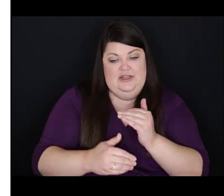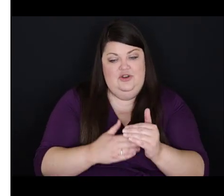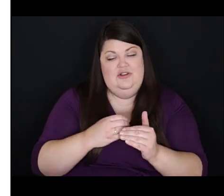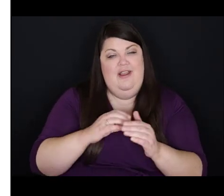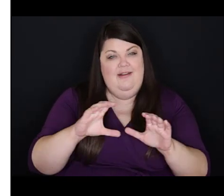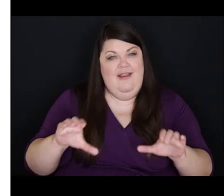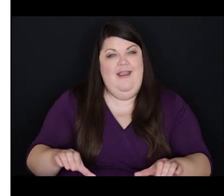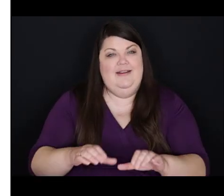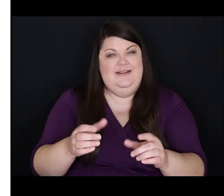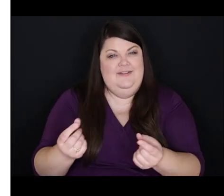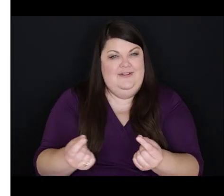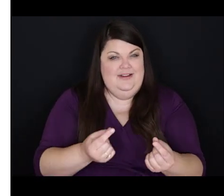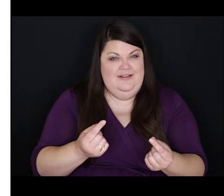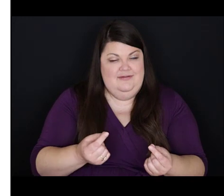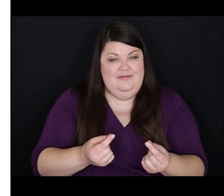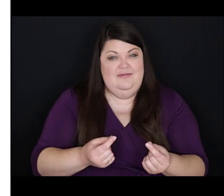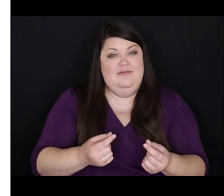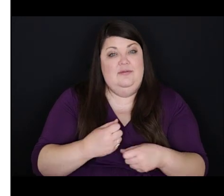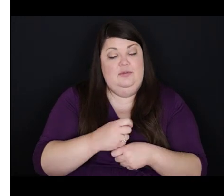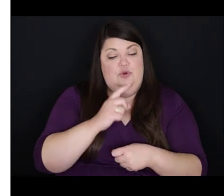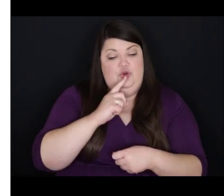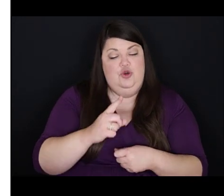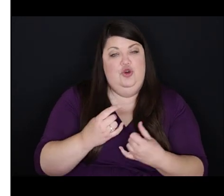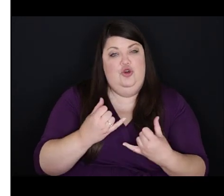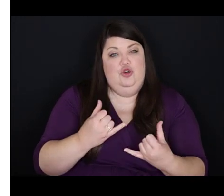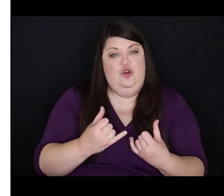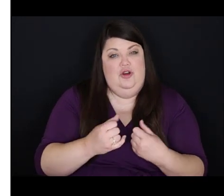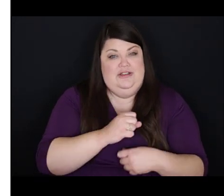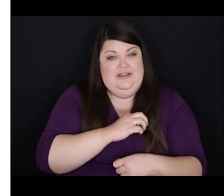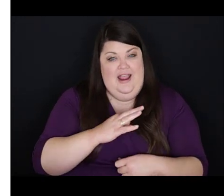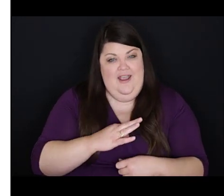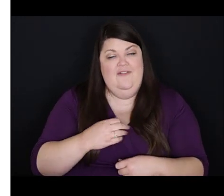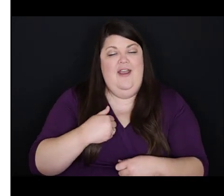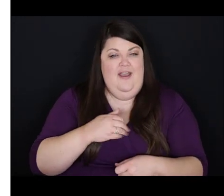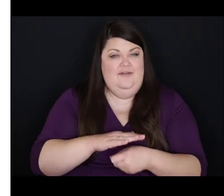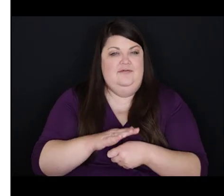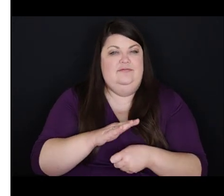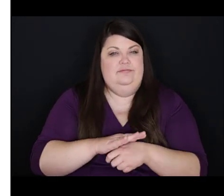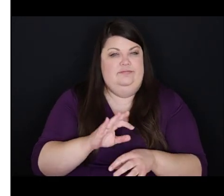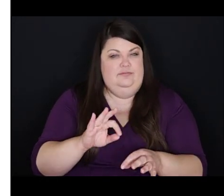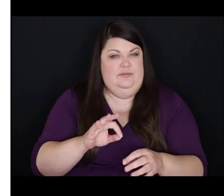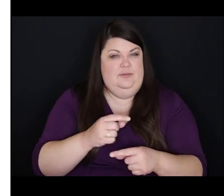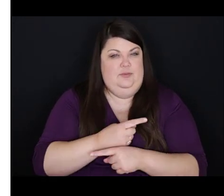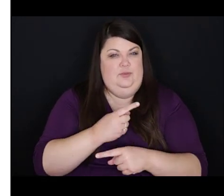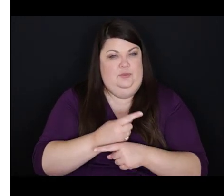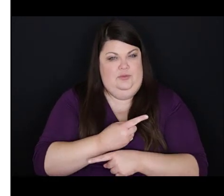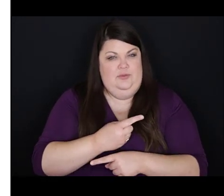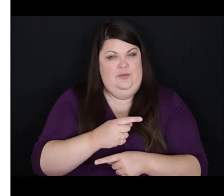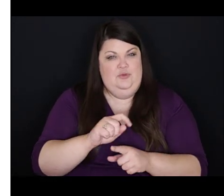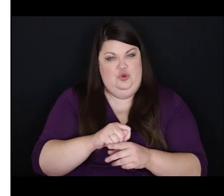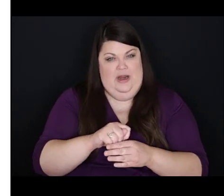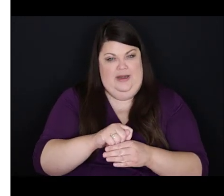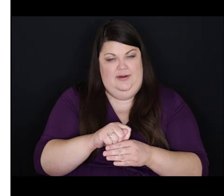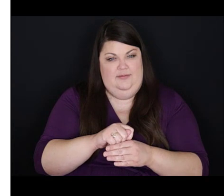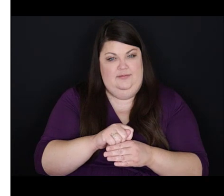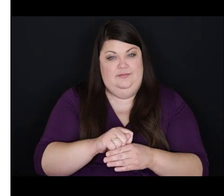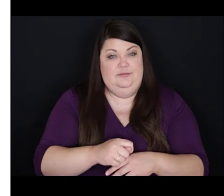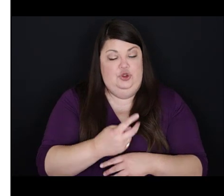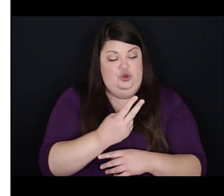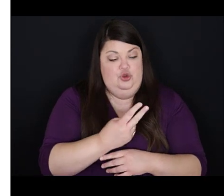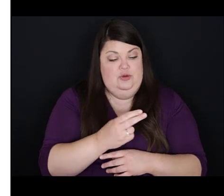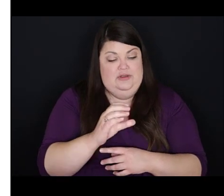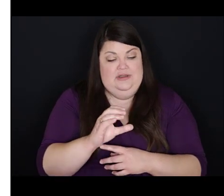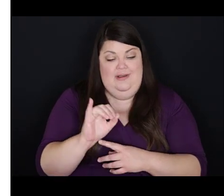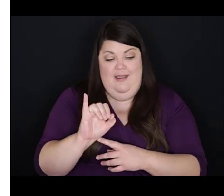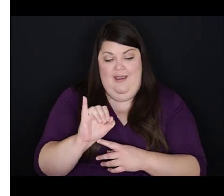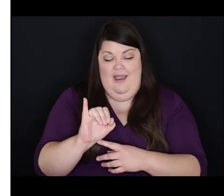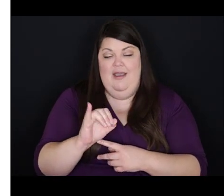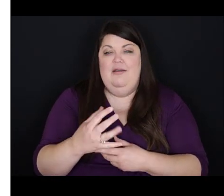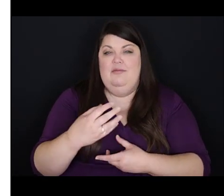that ensure current staff have adequate training. (2)(C)(i), includes very specific topics for which